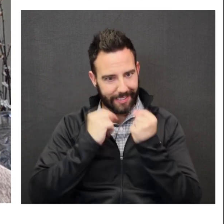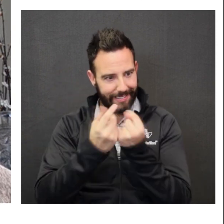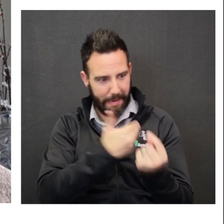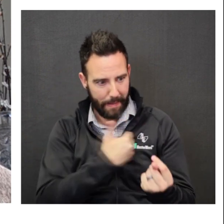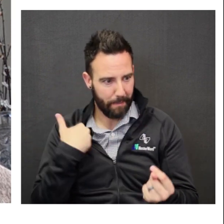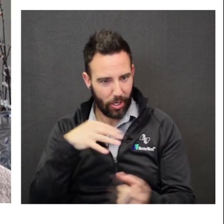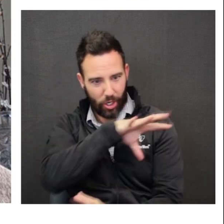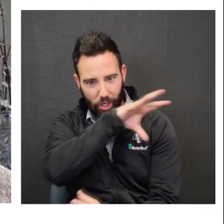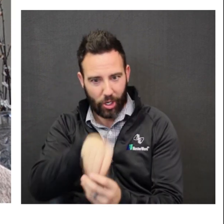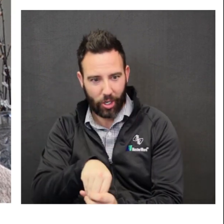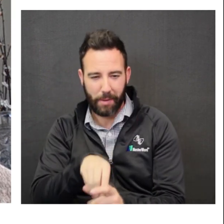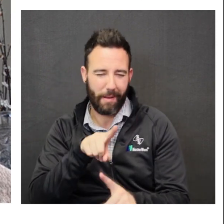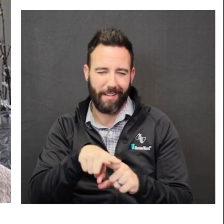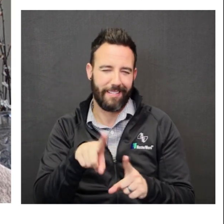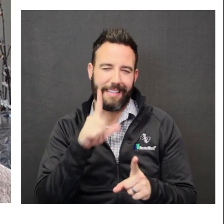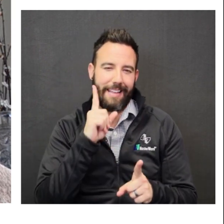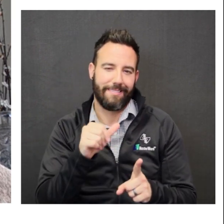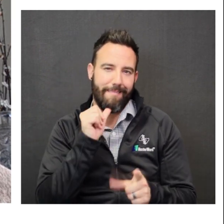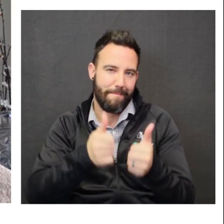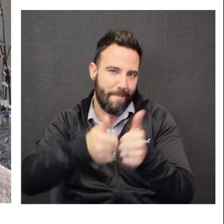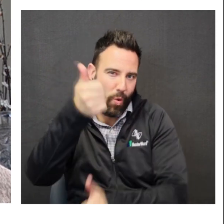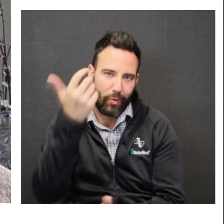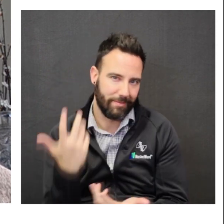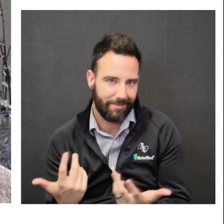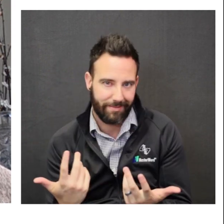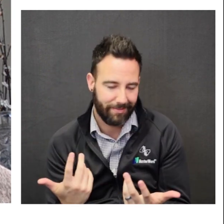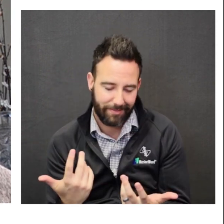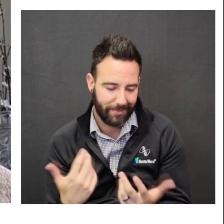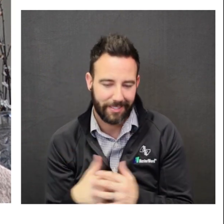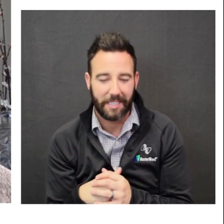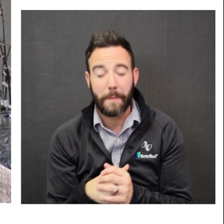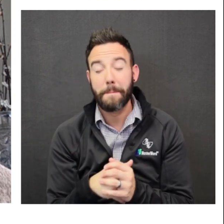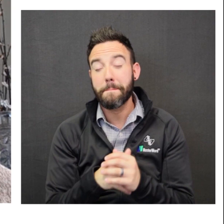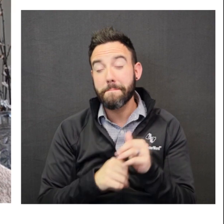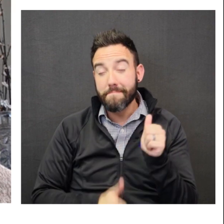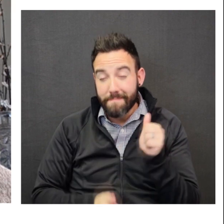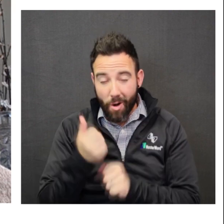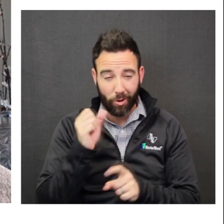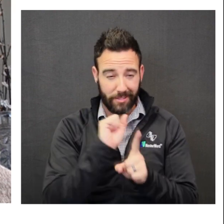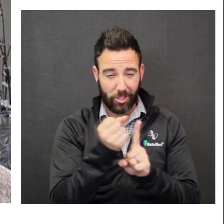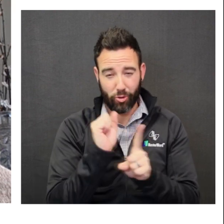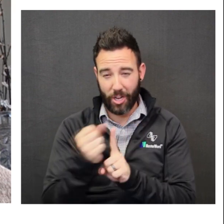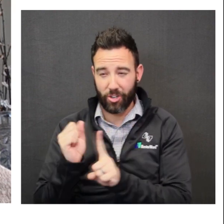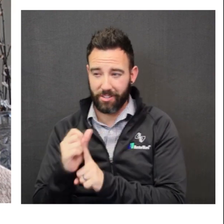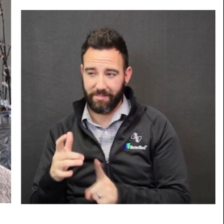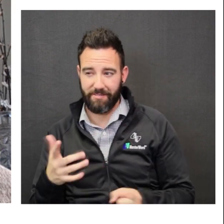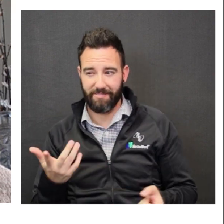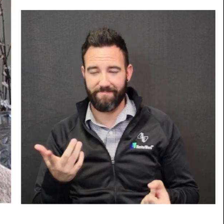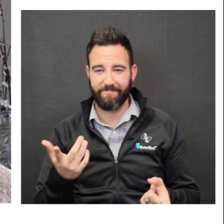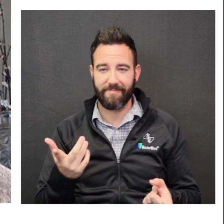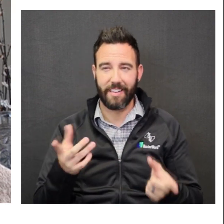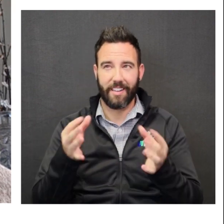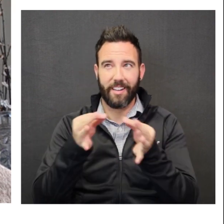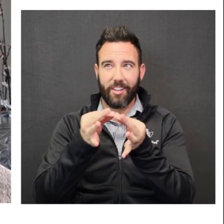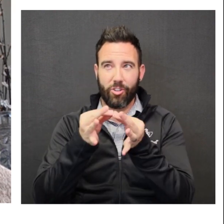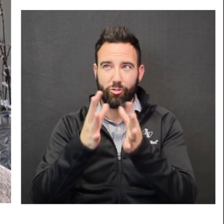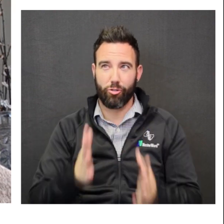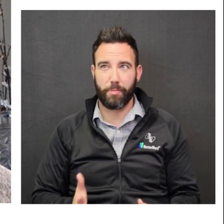blown member of this team,” but I would say that's probably the minority of cases and in most cases I think, it's served to